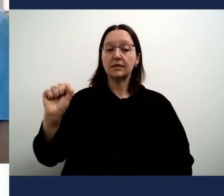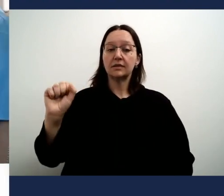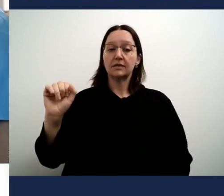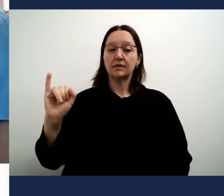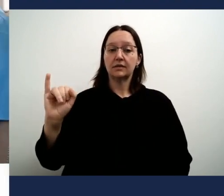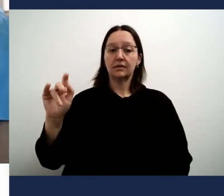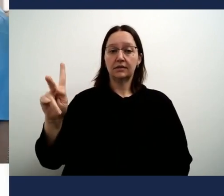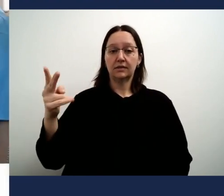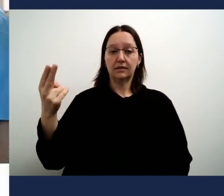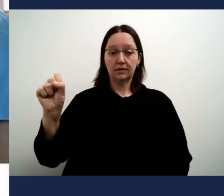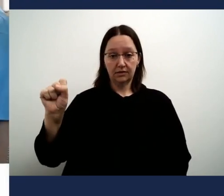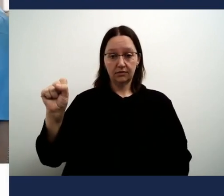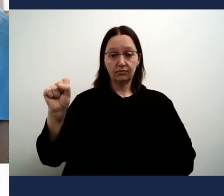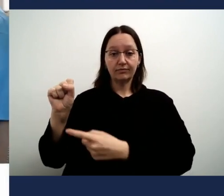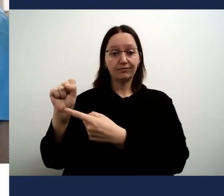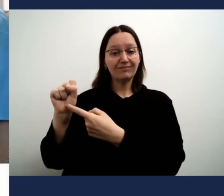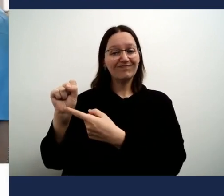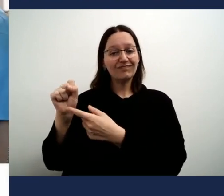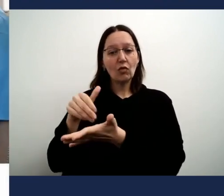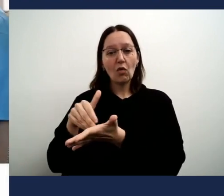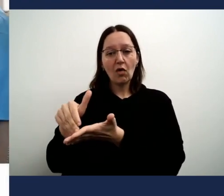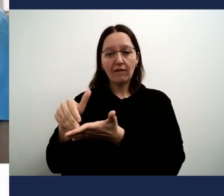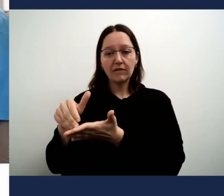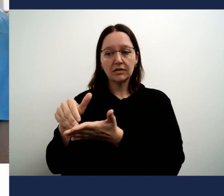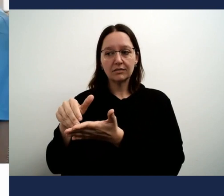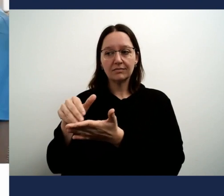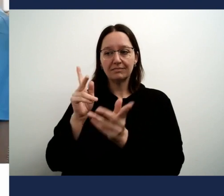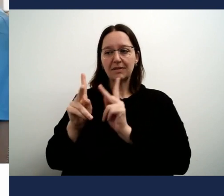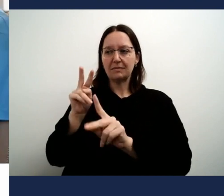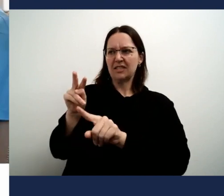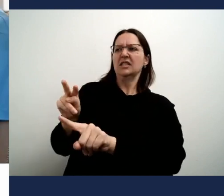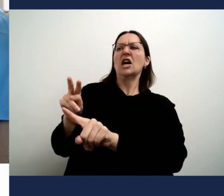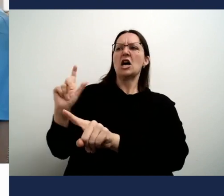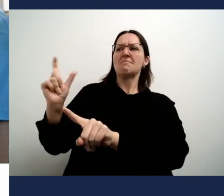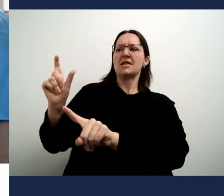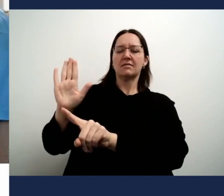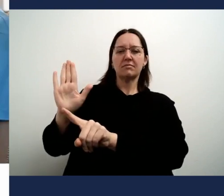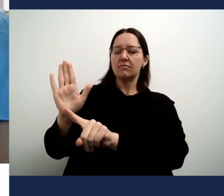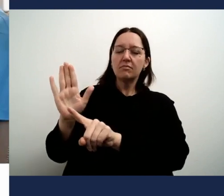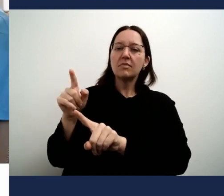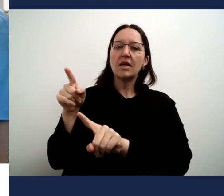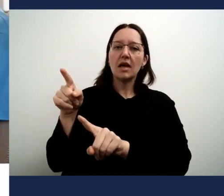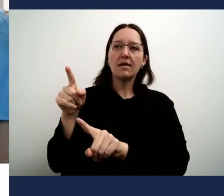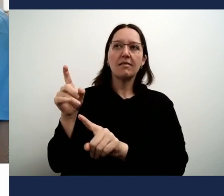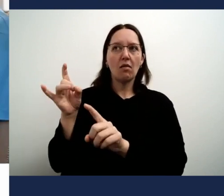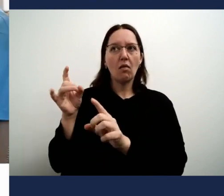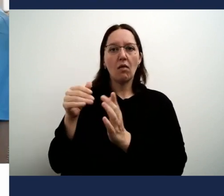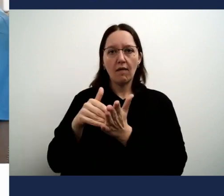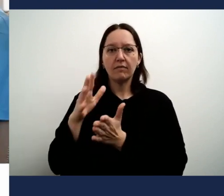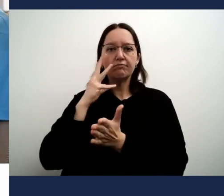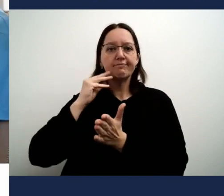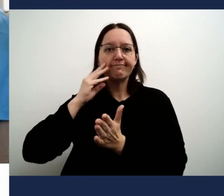perpetrators have been arrested in all cases. This is the worst outcomes of prejudice which is why it's so important to be doing the work that we're doing